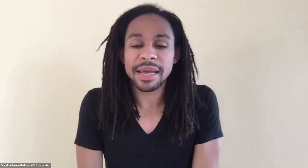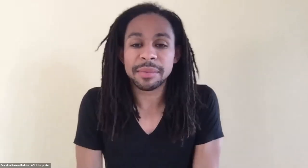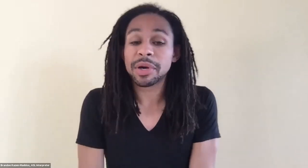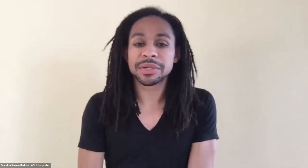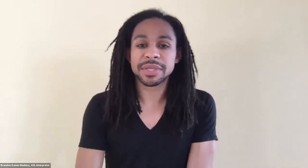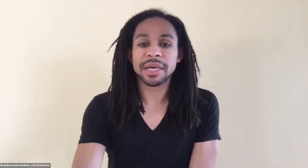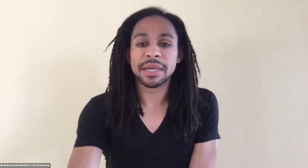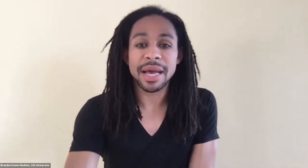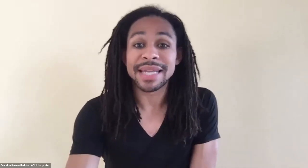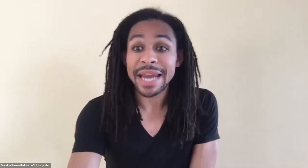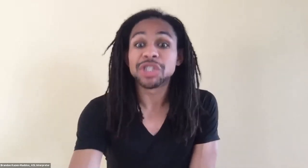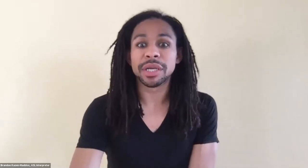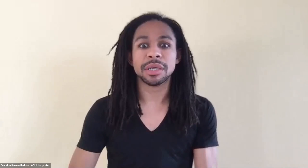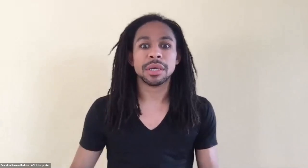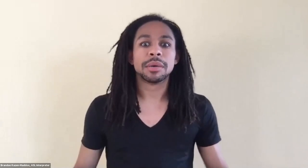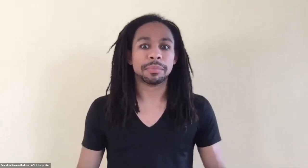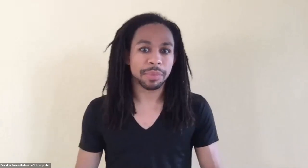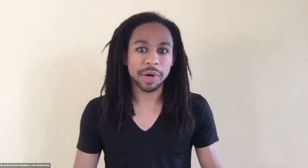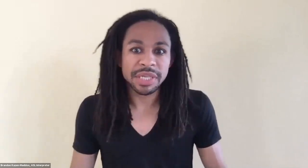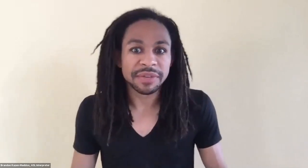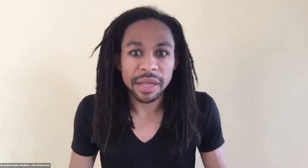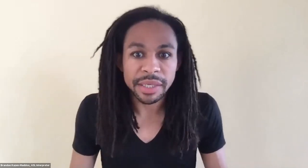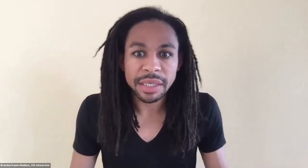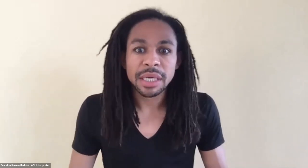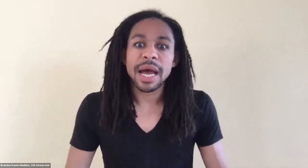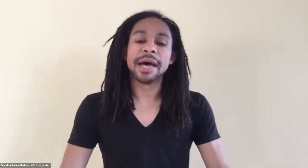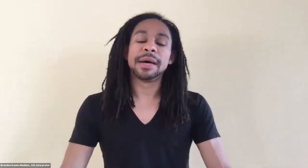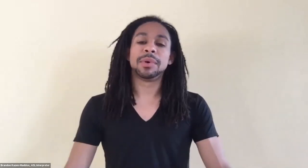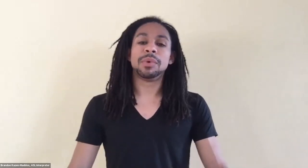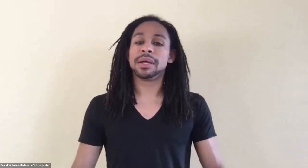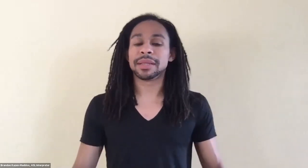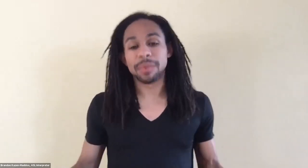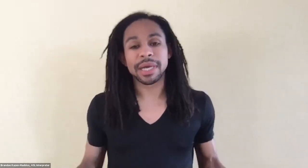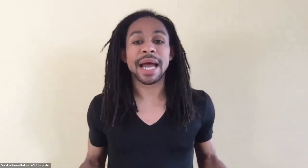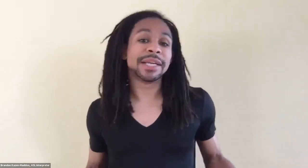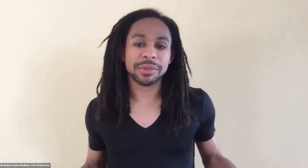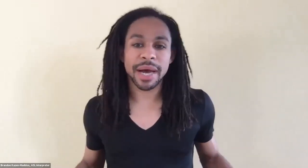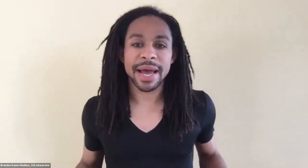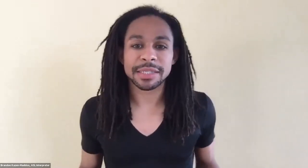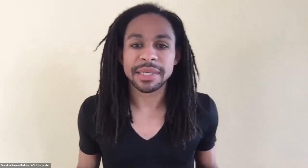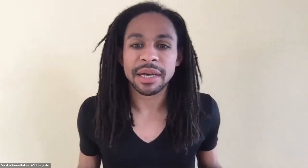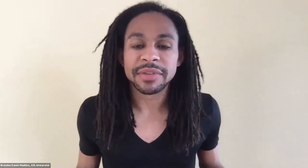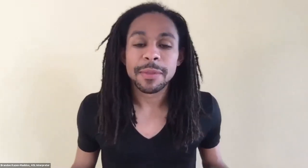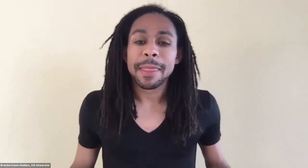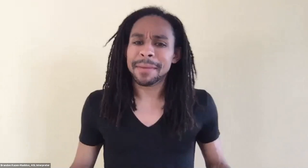As a person, as an Asian person of color, like, "What can I do" I ask myself.